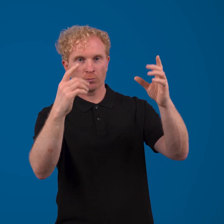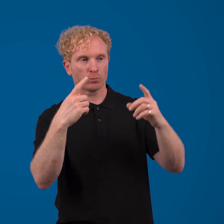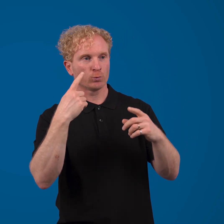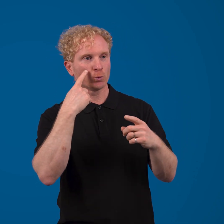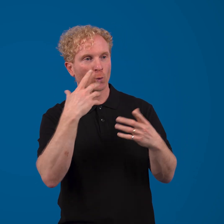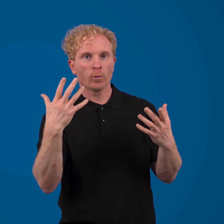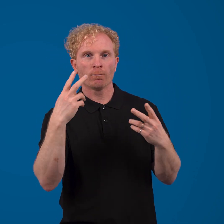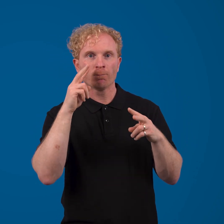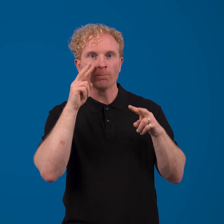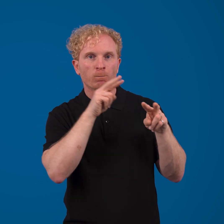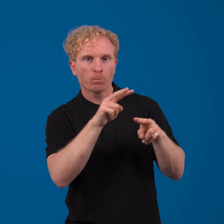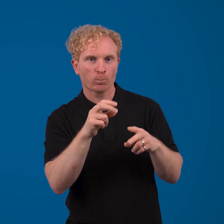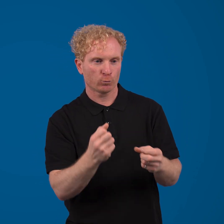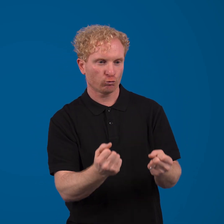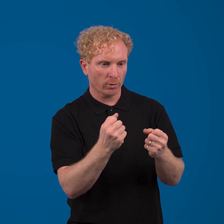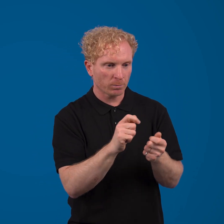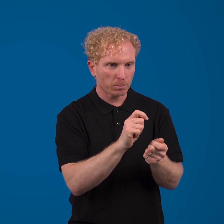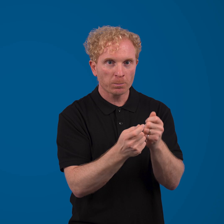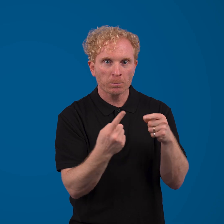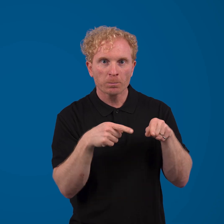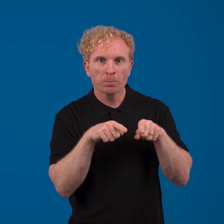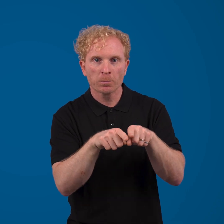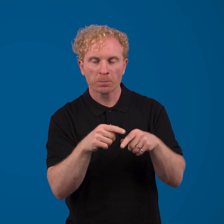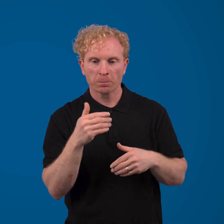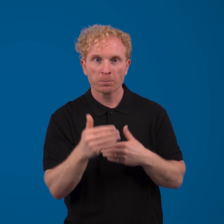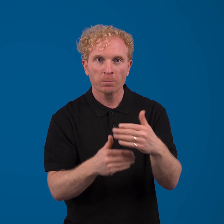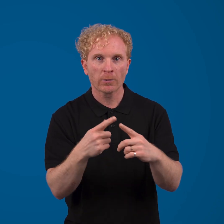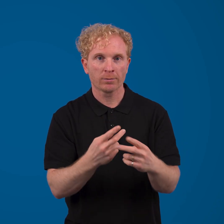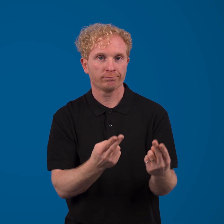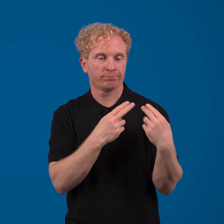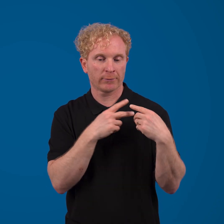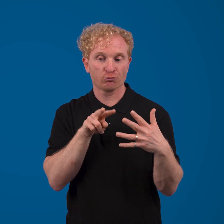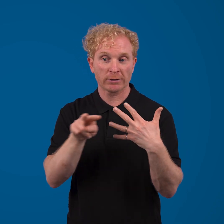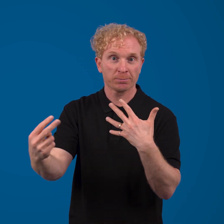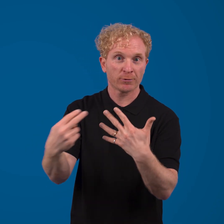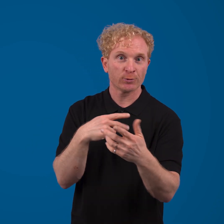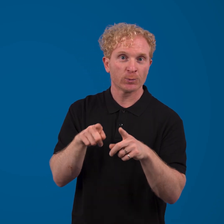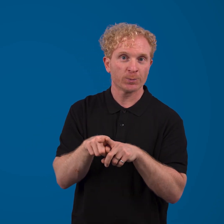with a view to strengthening compliance mechanisms, accountability and transparency.